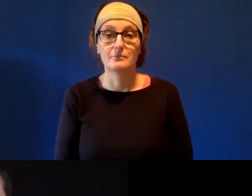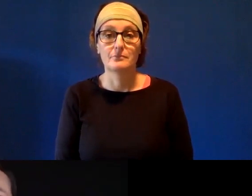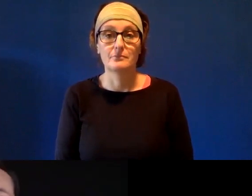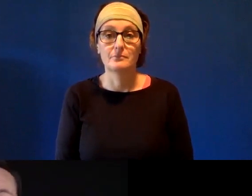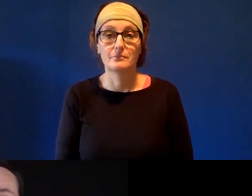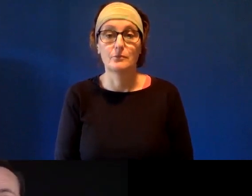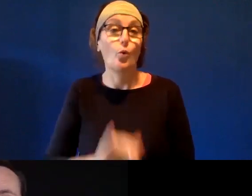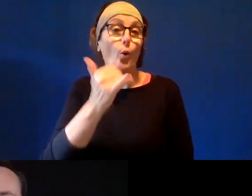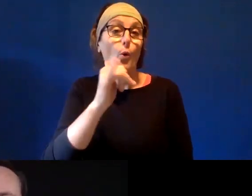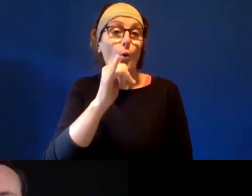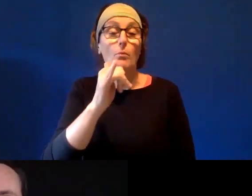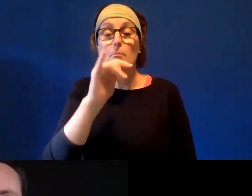some comments. So, OK.